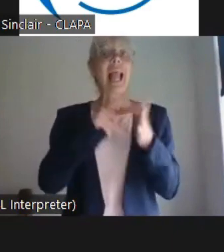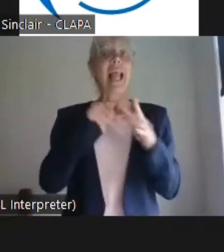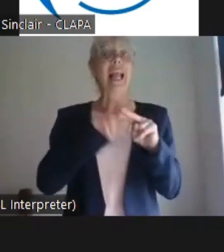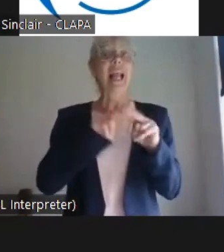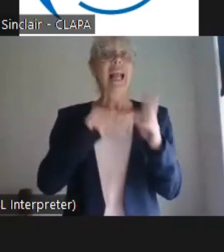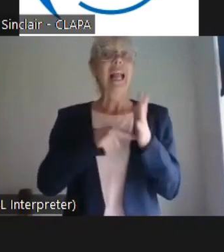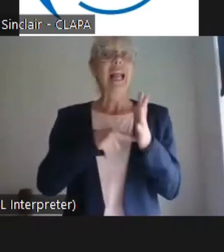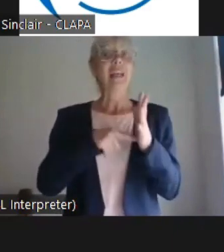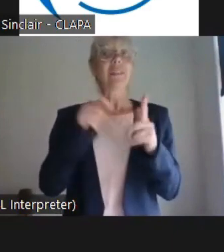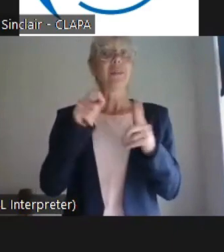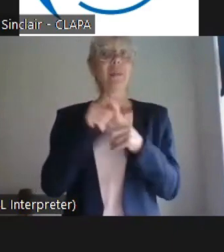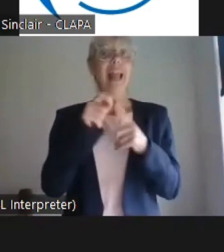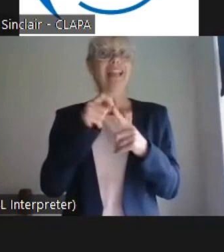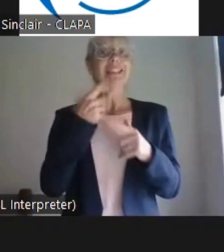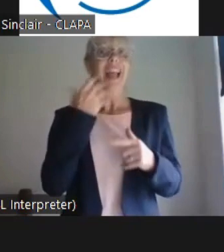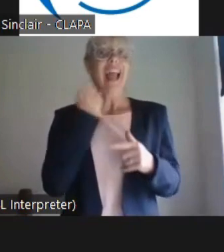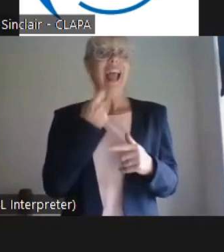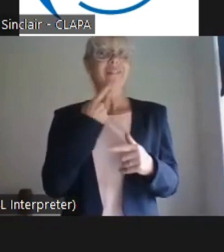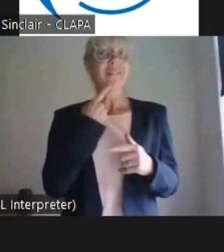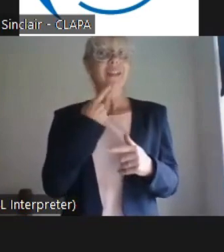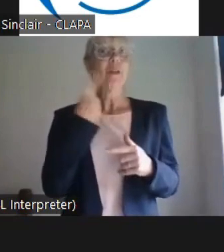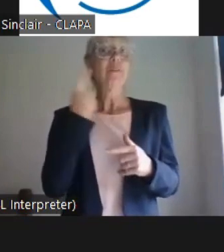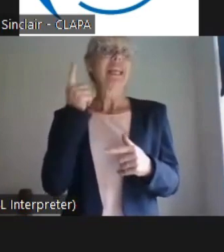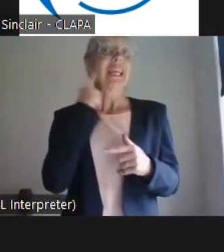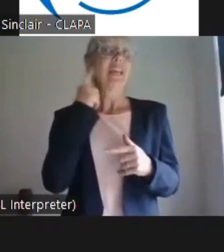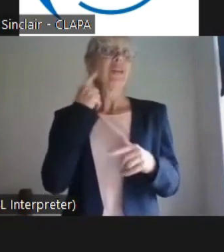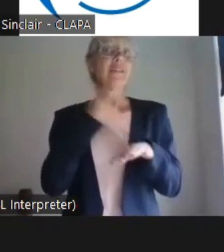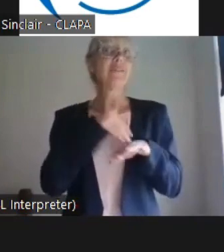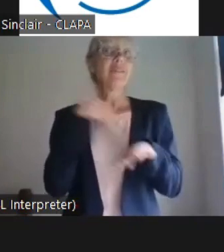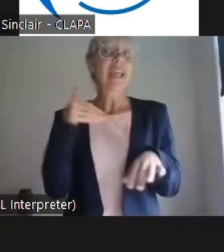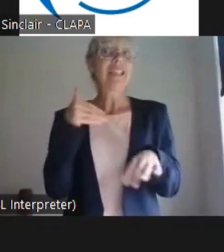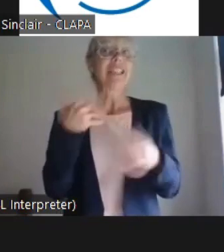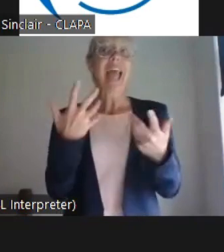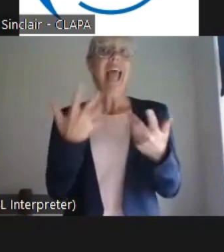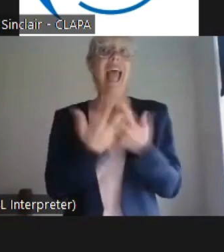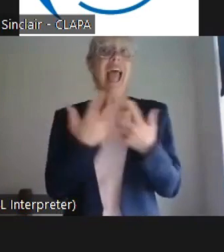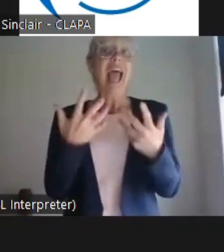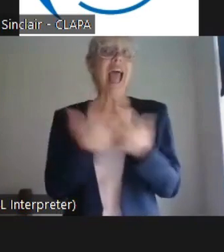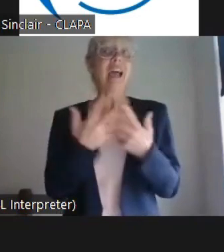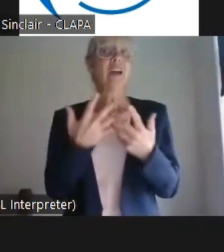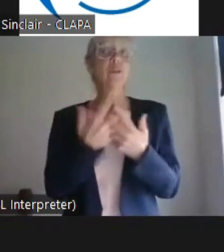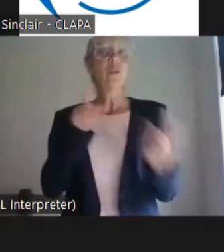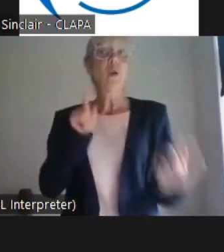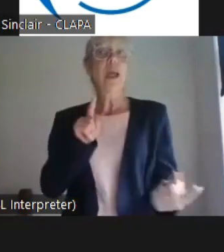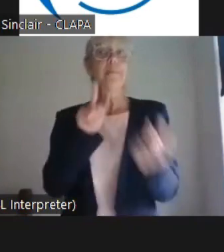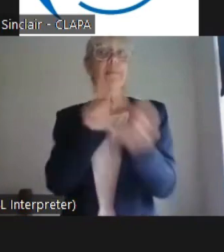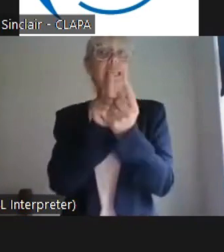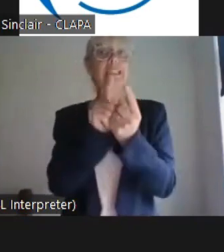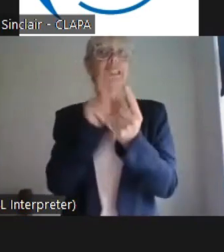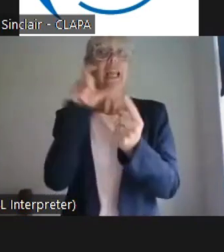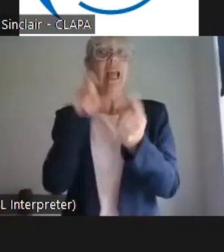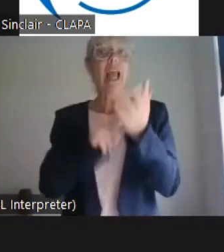about getting to see an ENT audiologist cleft Specialists and how I find a cleft team please